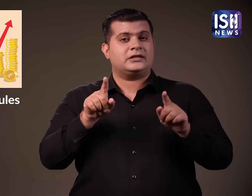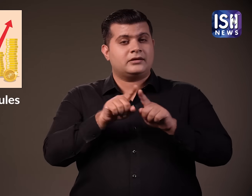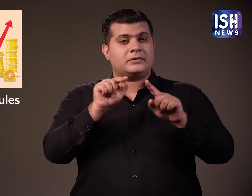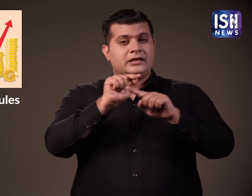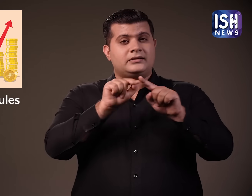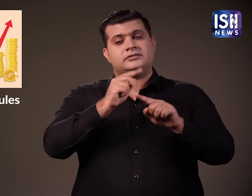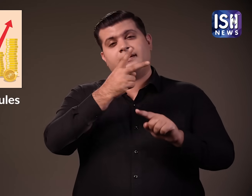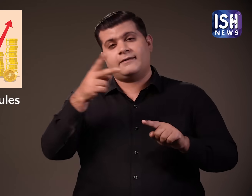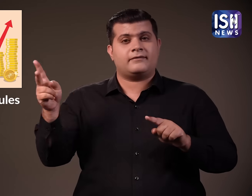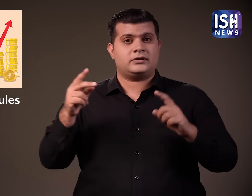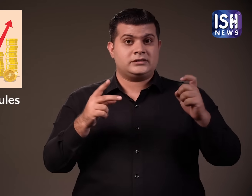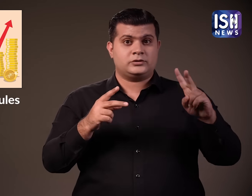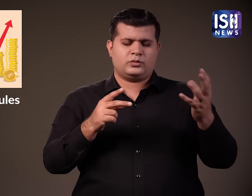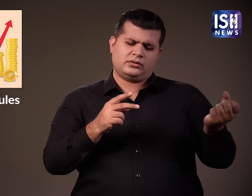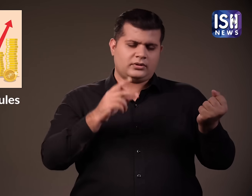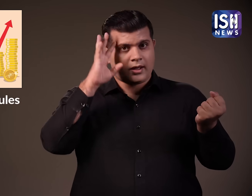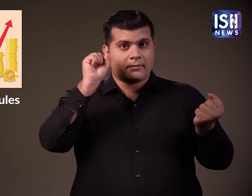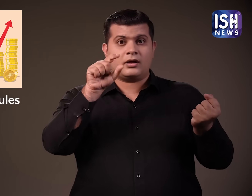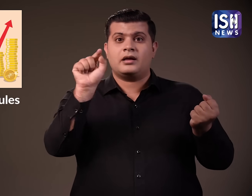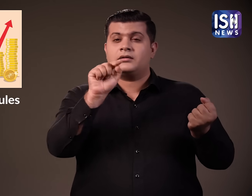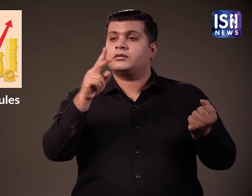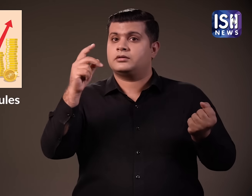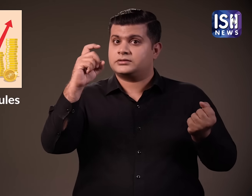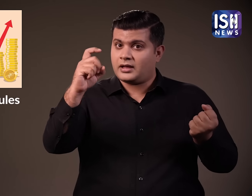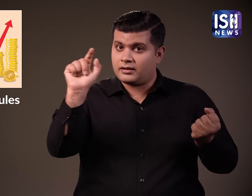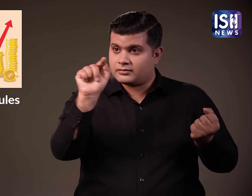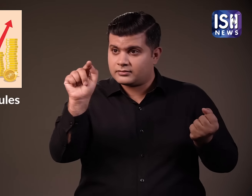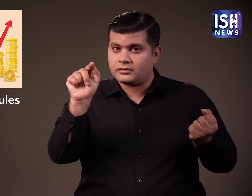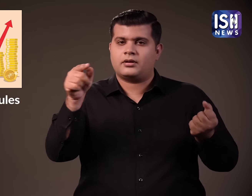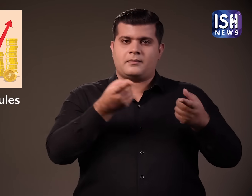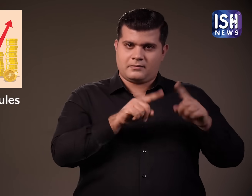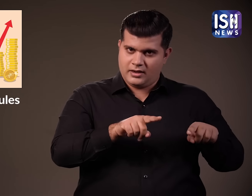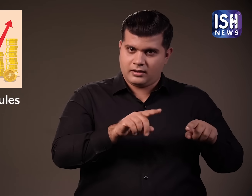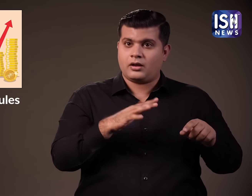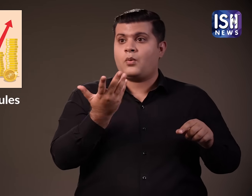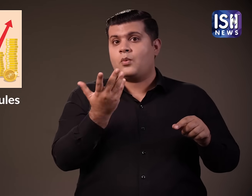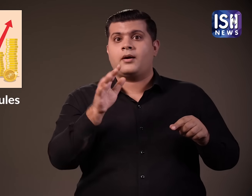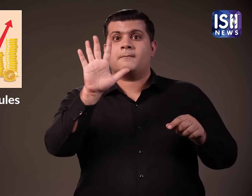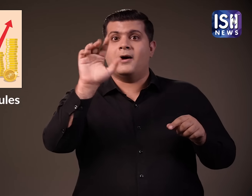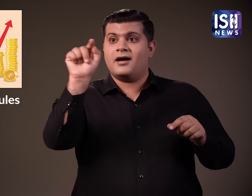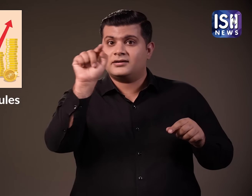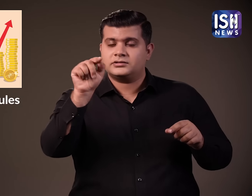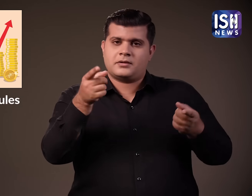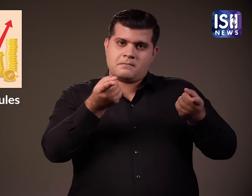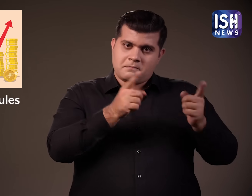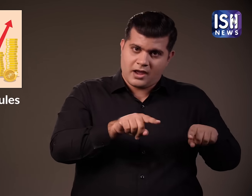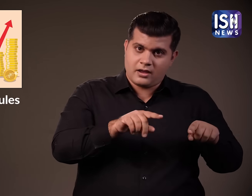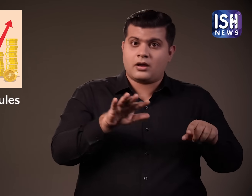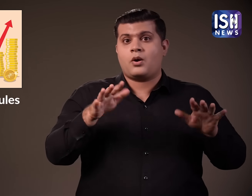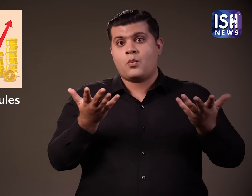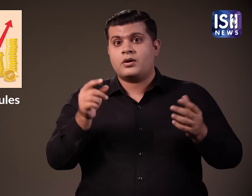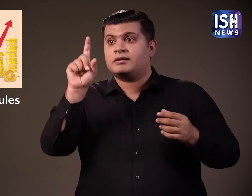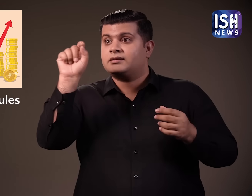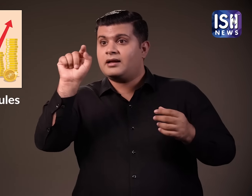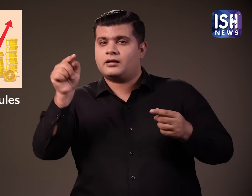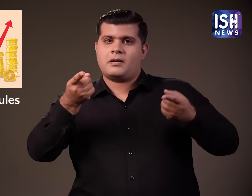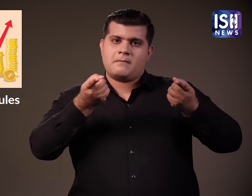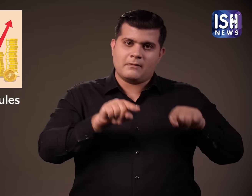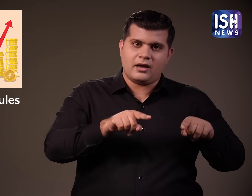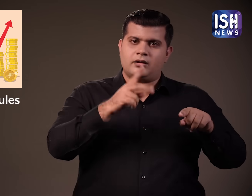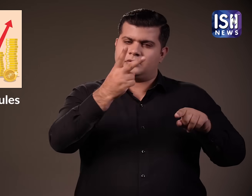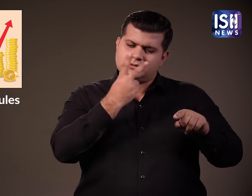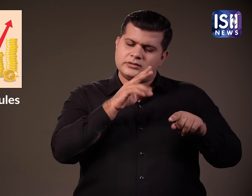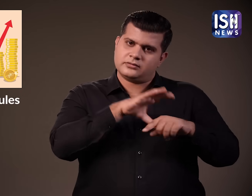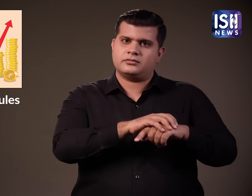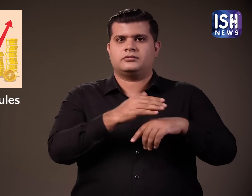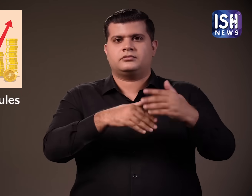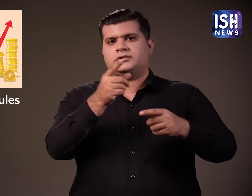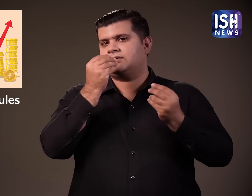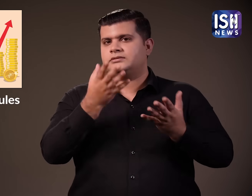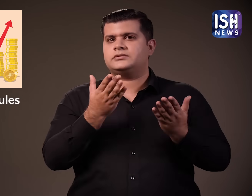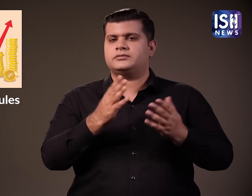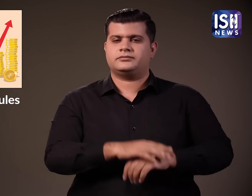For various interest rates, remember 72 and divide it by the rates of interest like 7%, 5%, or 10%. Simple!